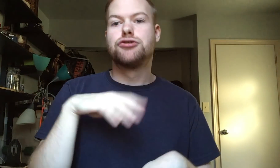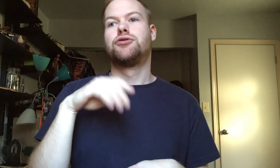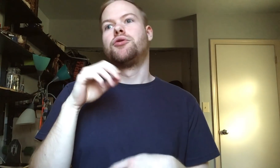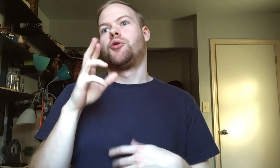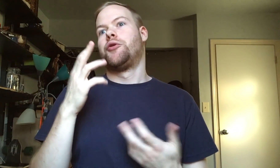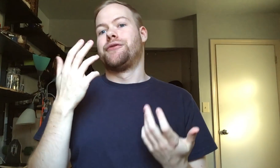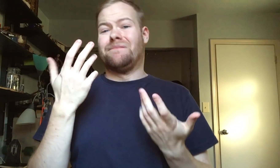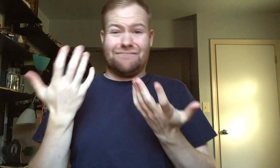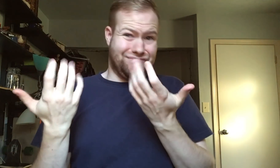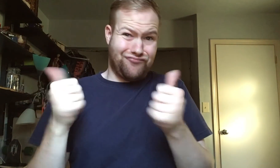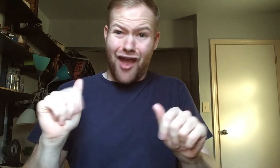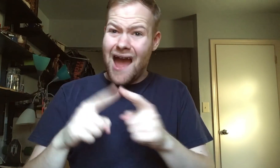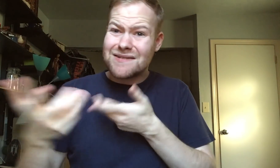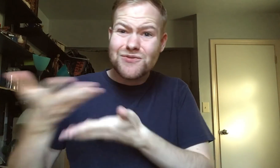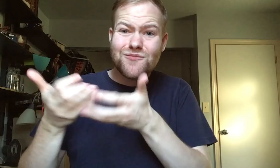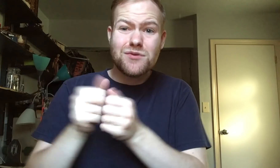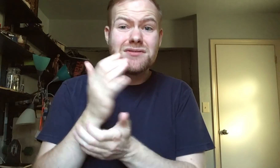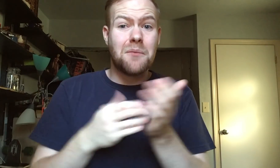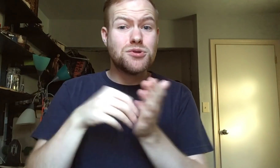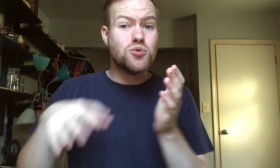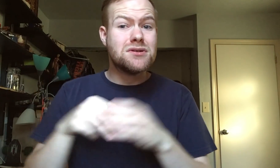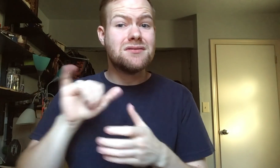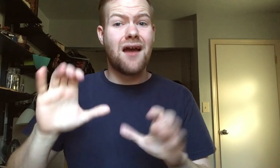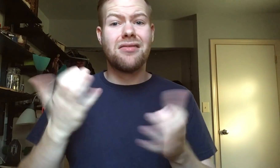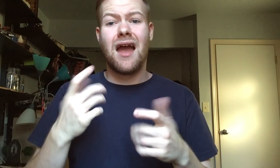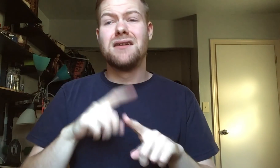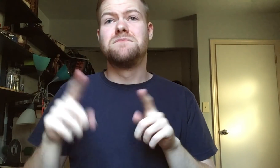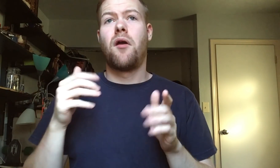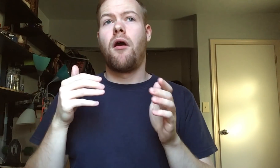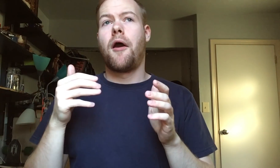or try to talk with some students in that class but…